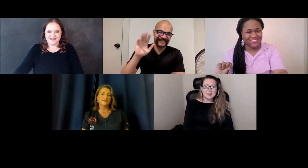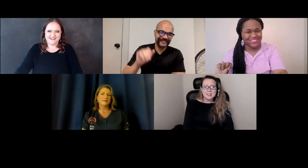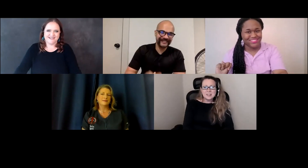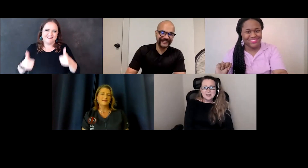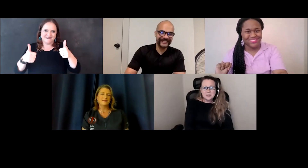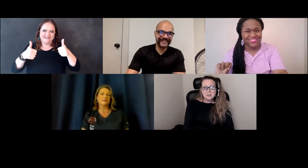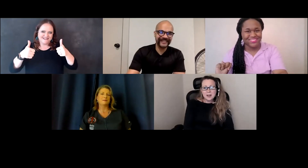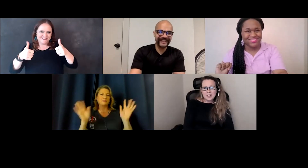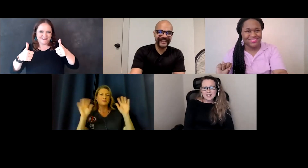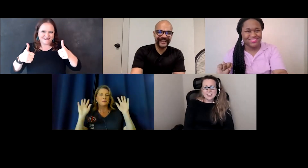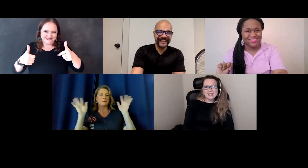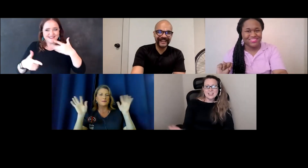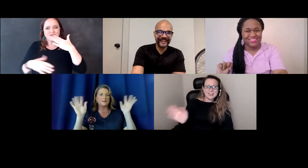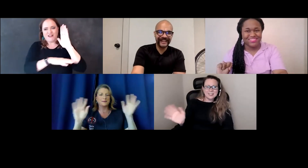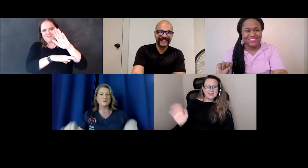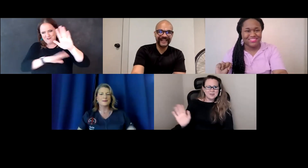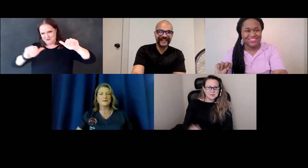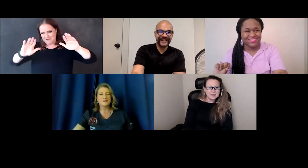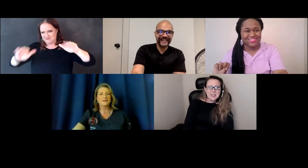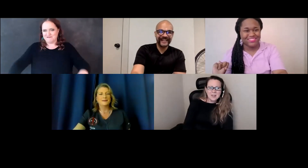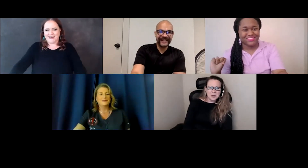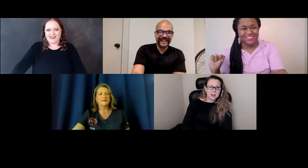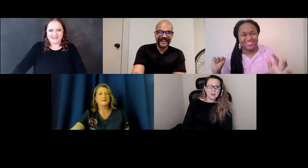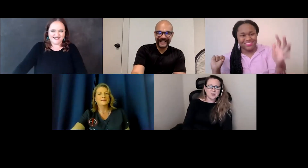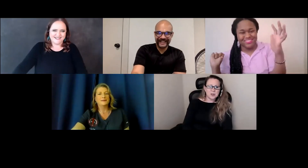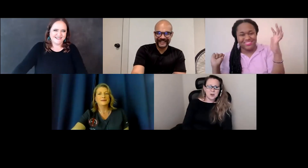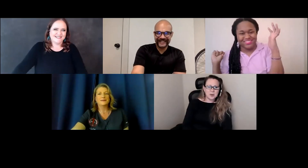Bye. Thank you. Have a great afternoon.